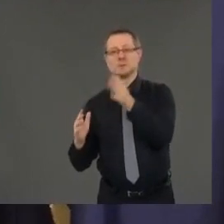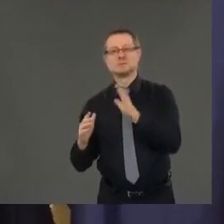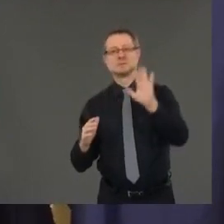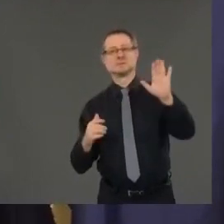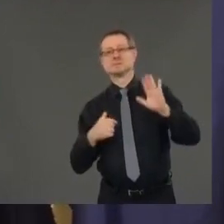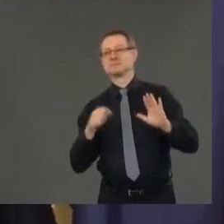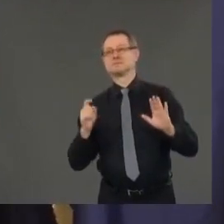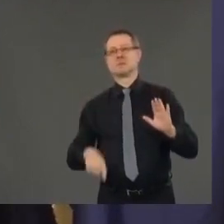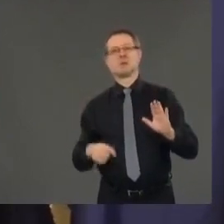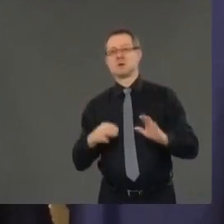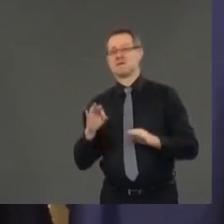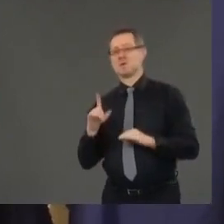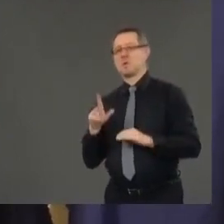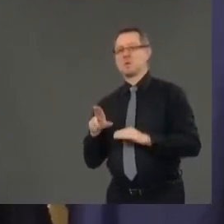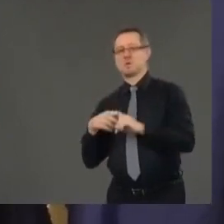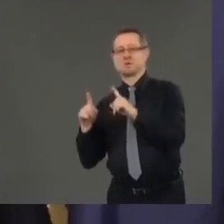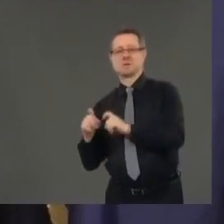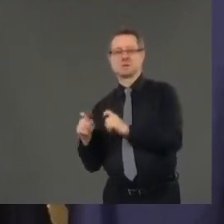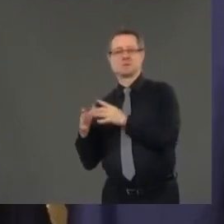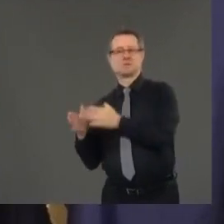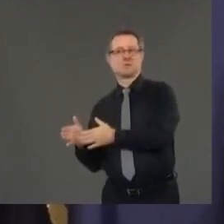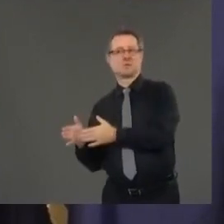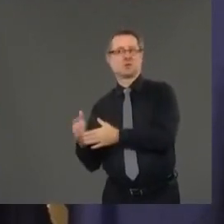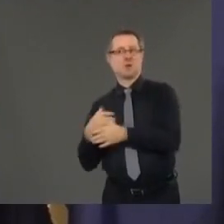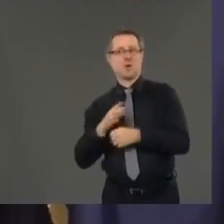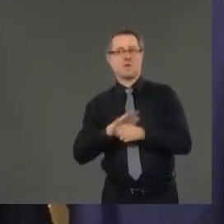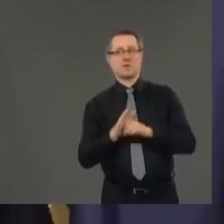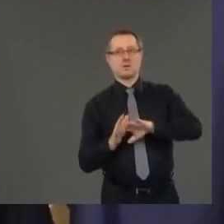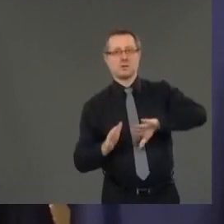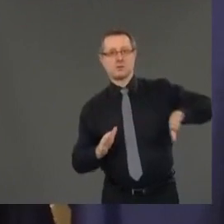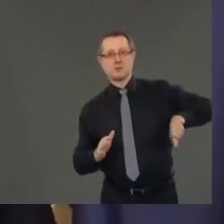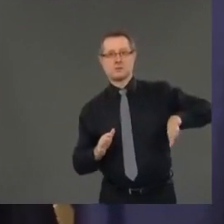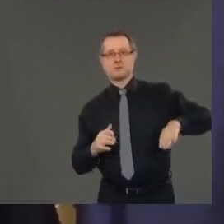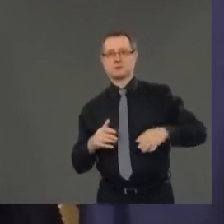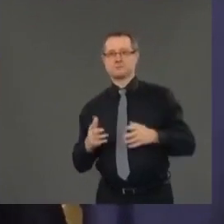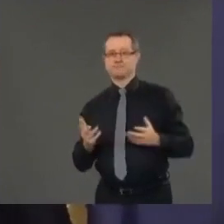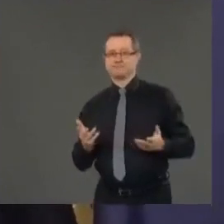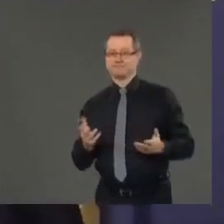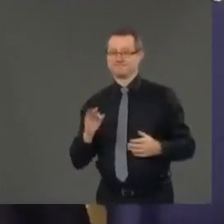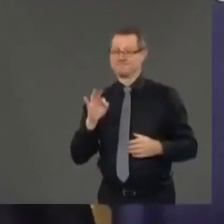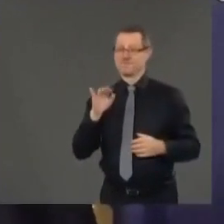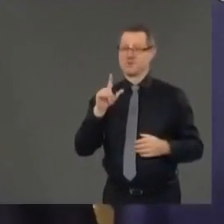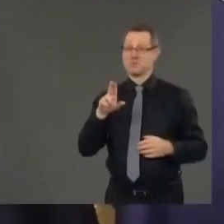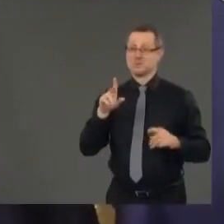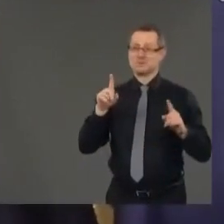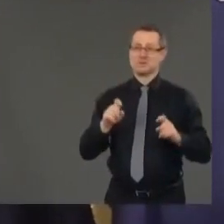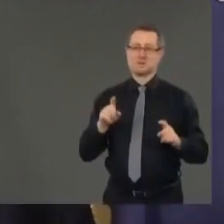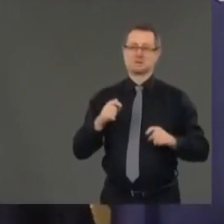AND THEY'RE GOING TO START TO SAY, WE HAVE TO RUN FLU TESTS.